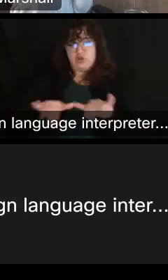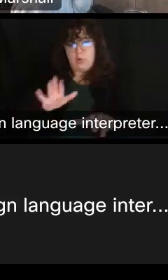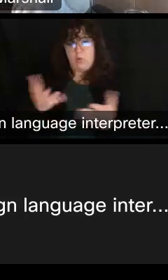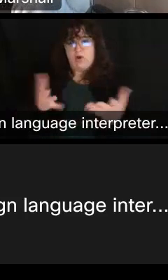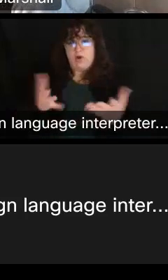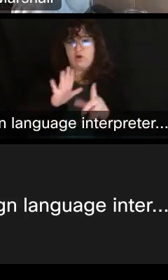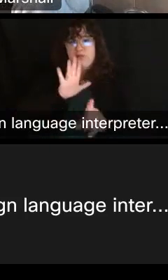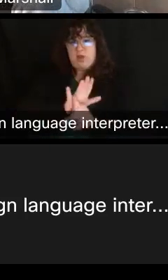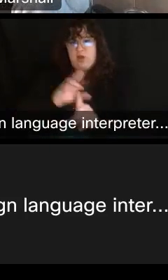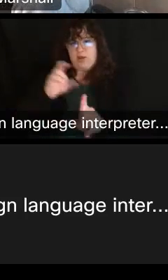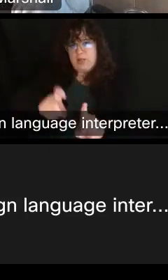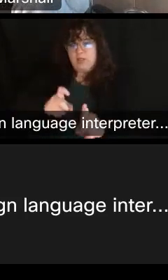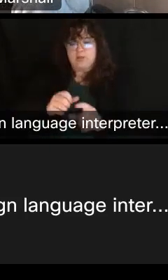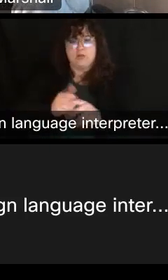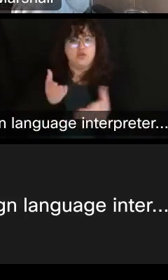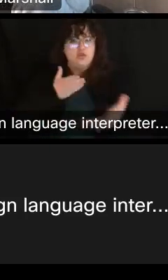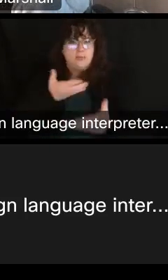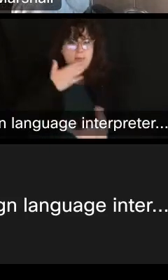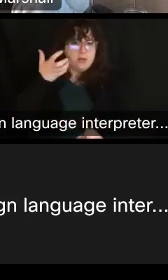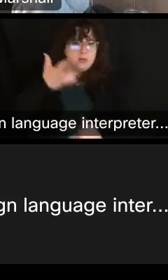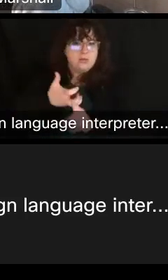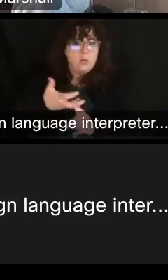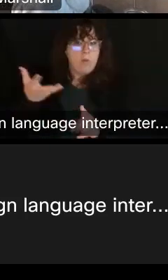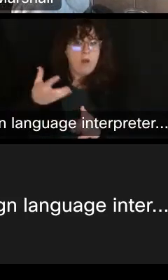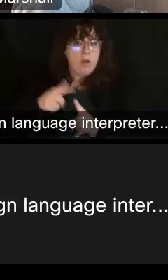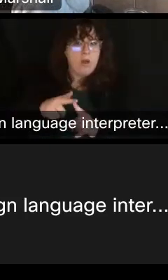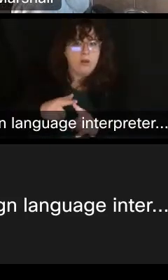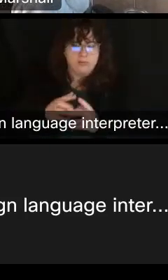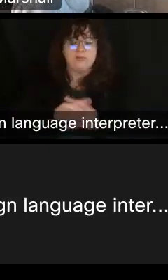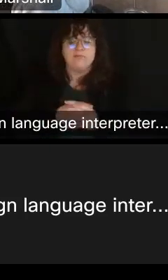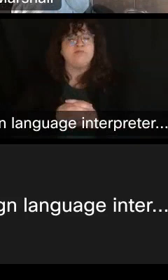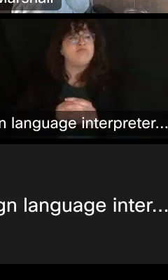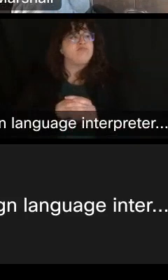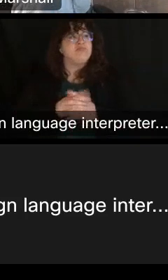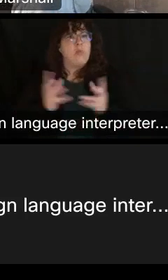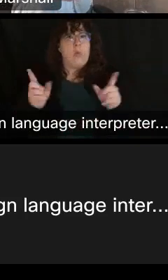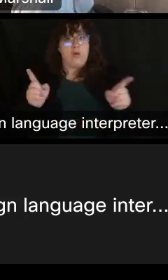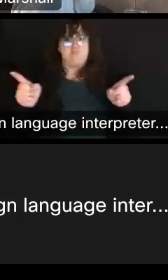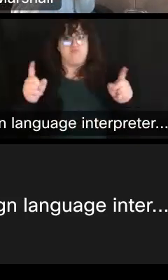what's what kind of services do they need, what do you see that maybe their level of functioning